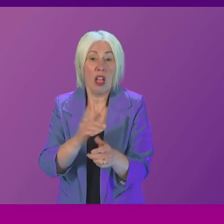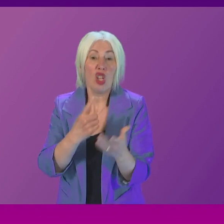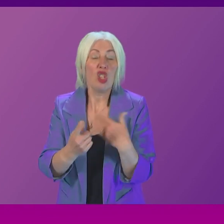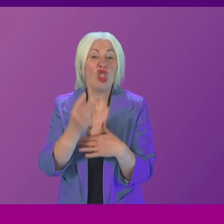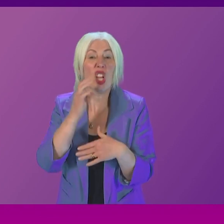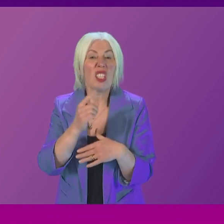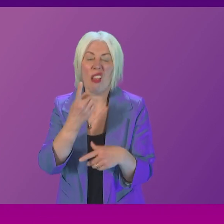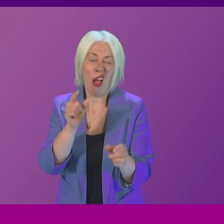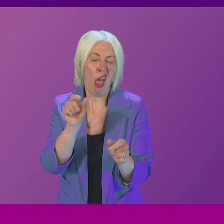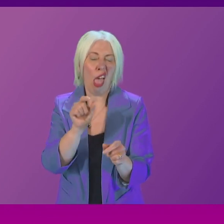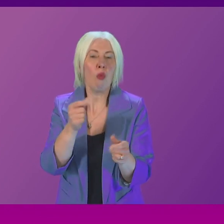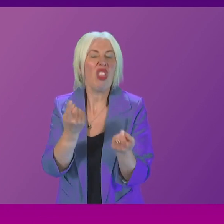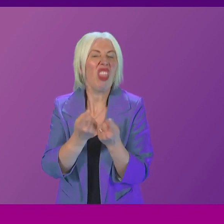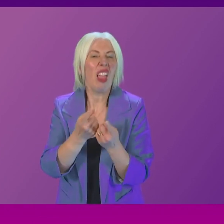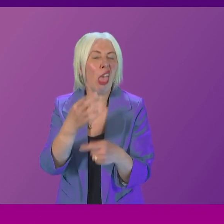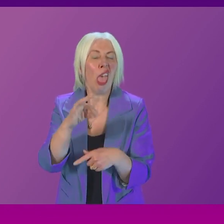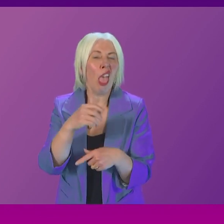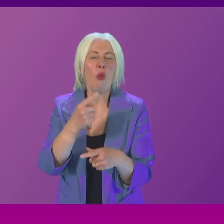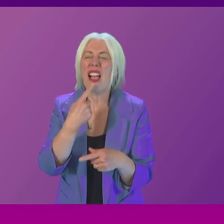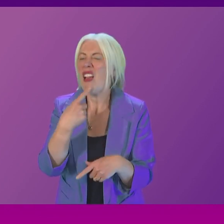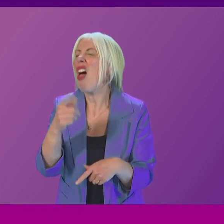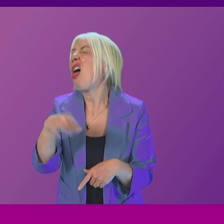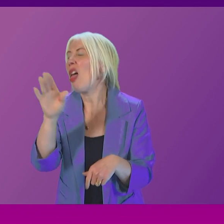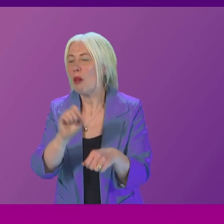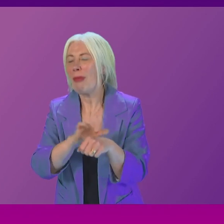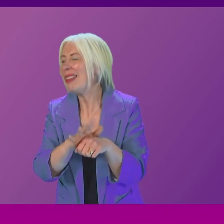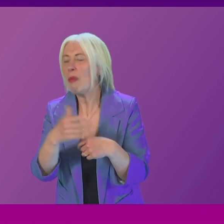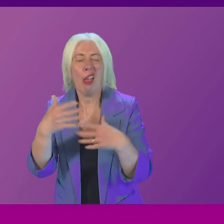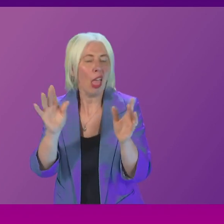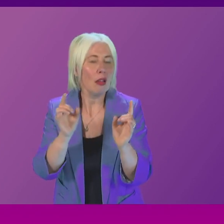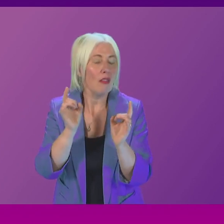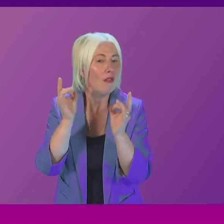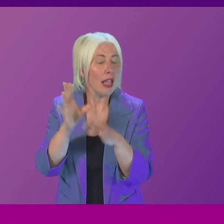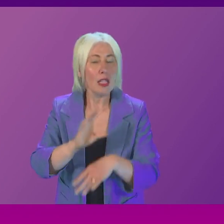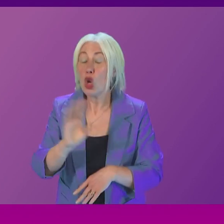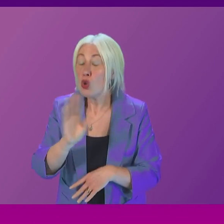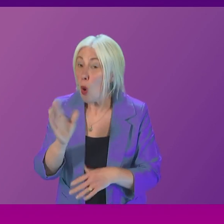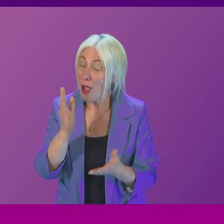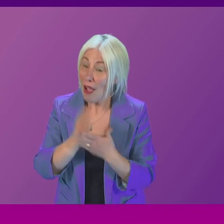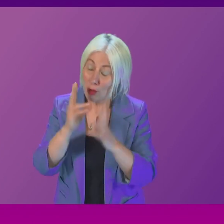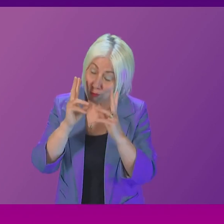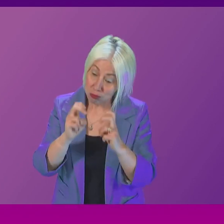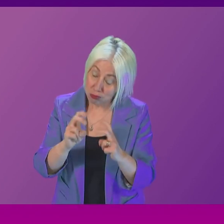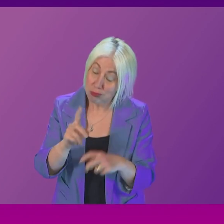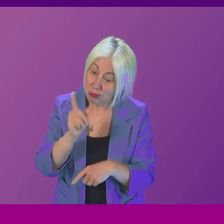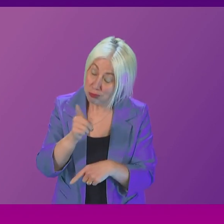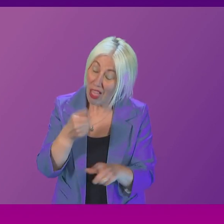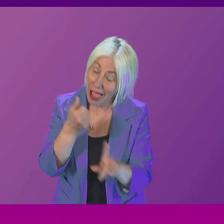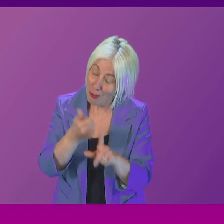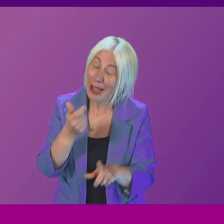a fleeting matter. It is not a matter that can just be mentioned and then not fully explored in terms of the clear impact that it has had.